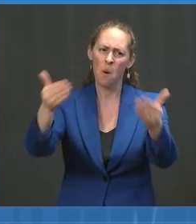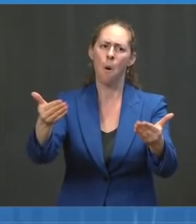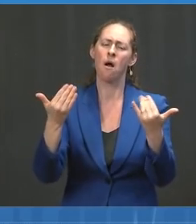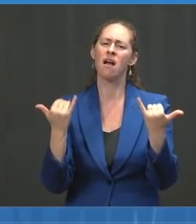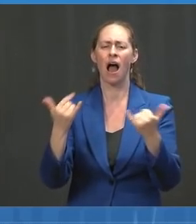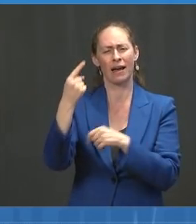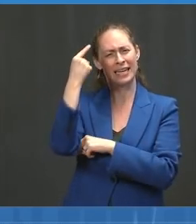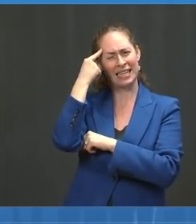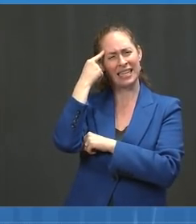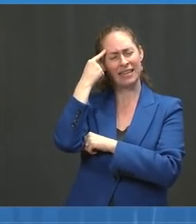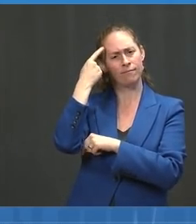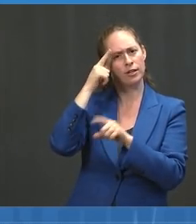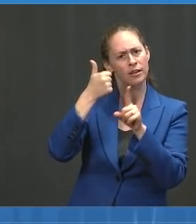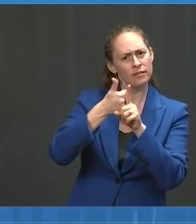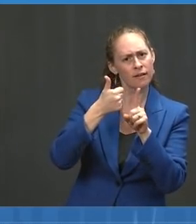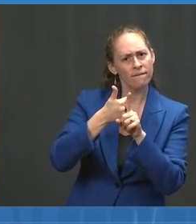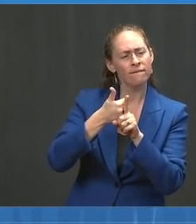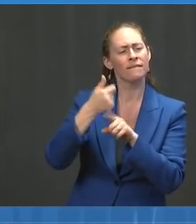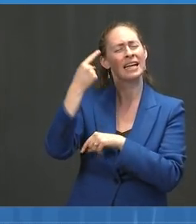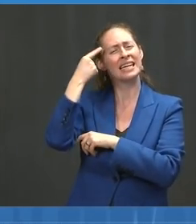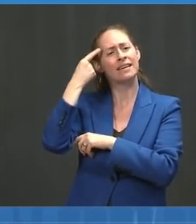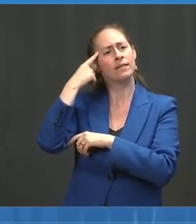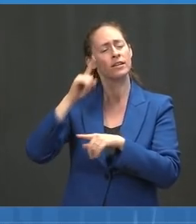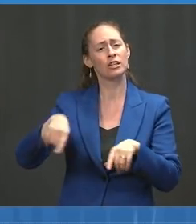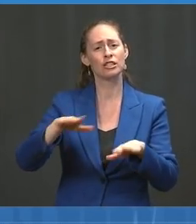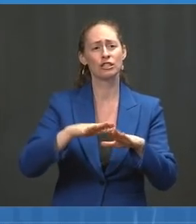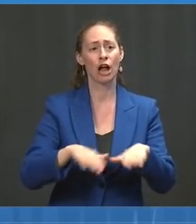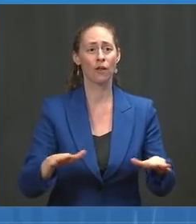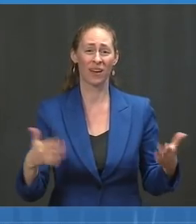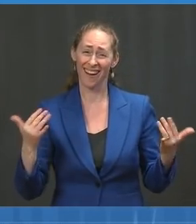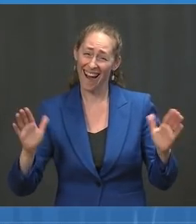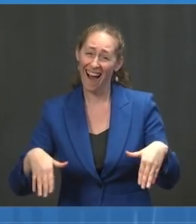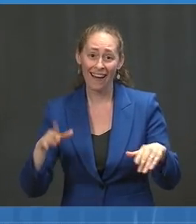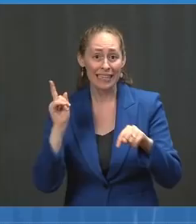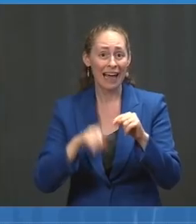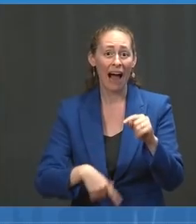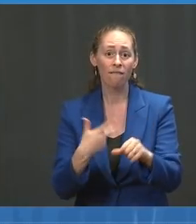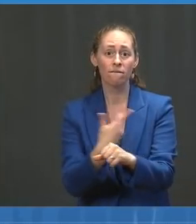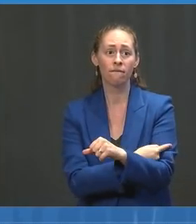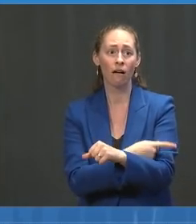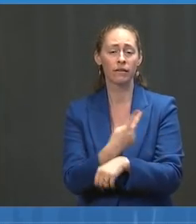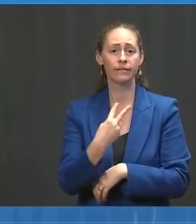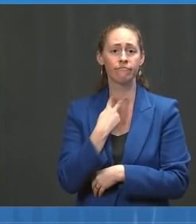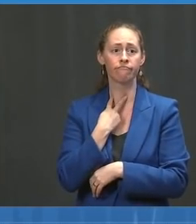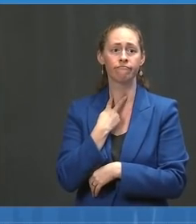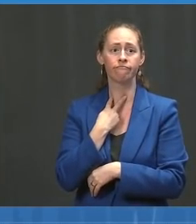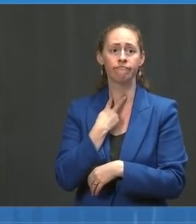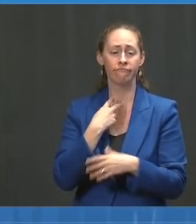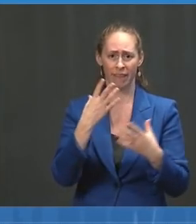Do it for our children who aren't able to get vaccinated and rely on the rest of us to shield them from infection.